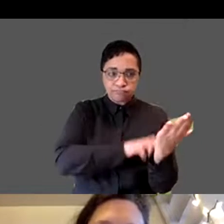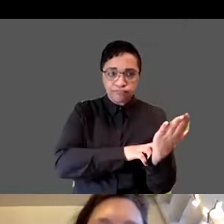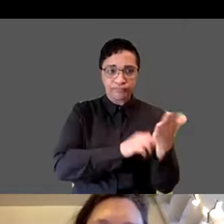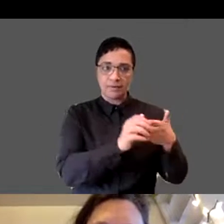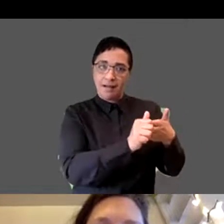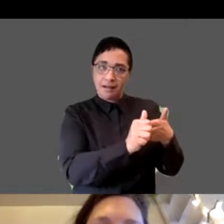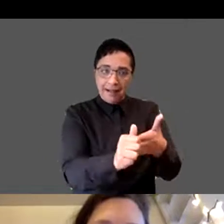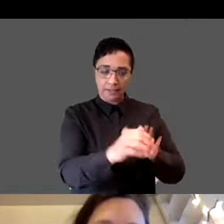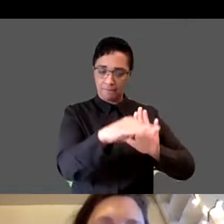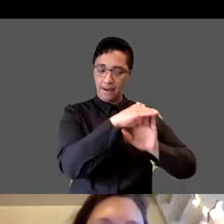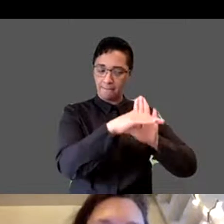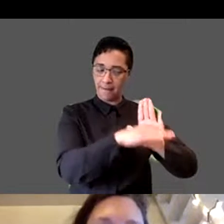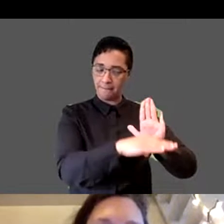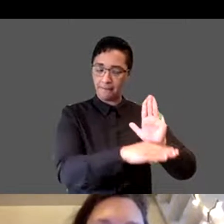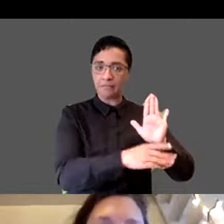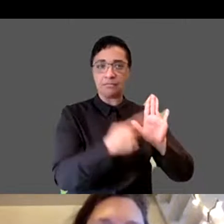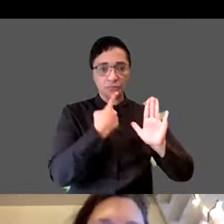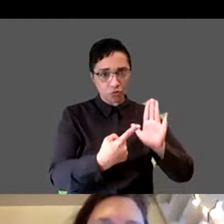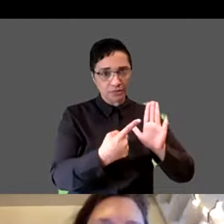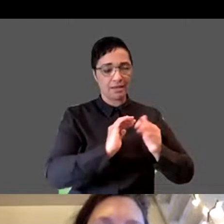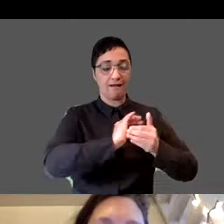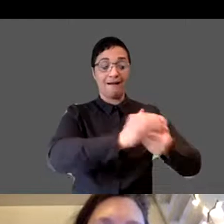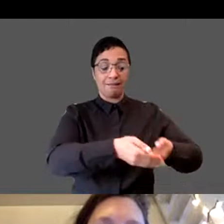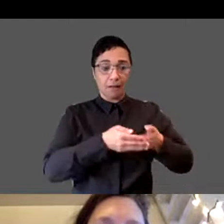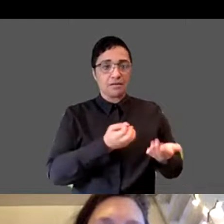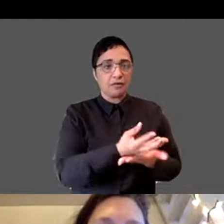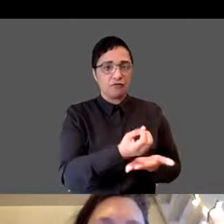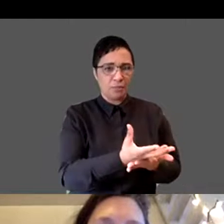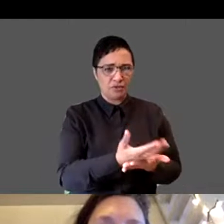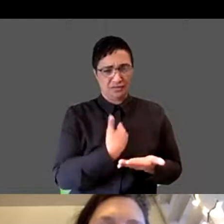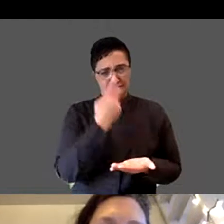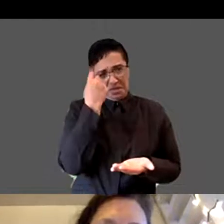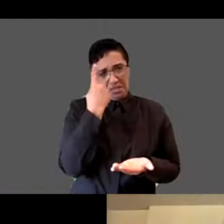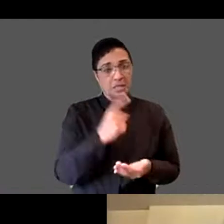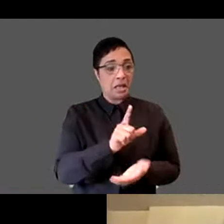ethical guidelines and I don't know every legal system is different, how you can do it legally.